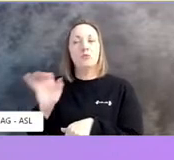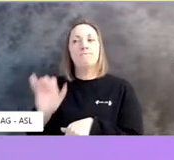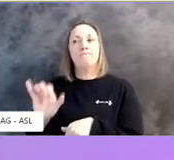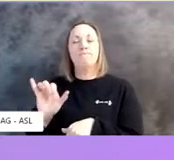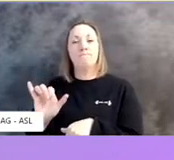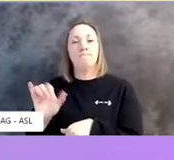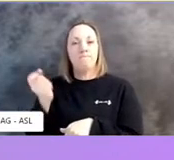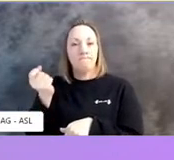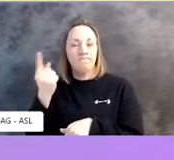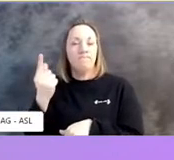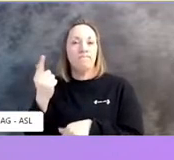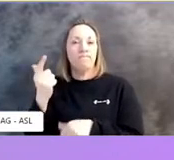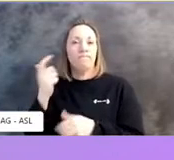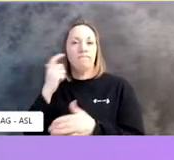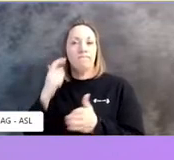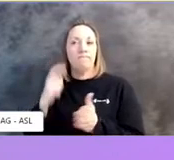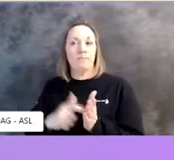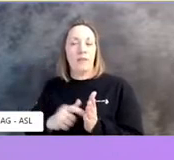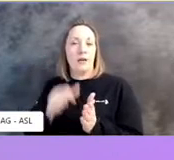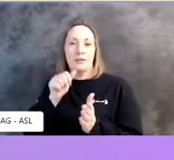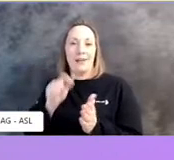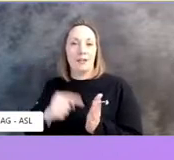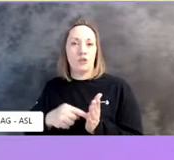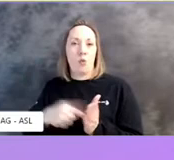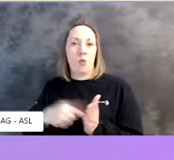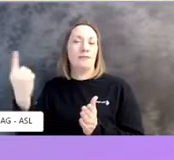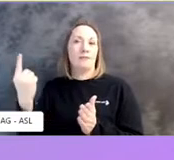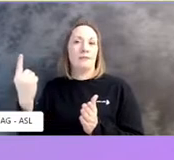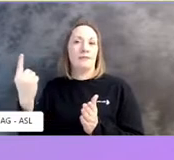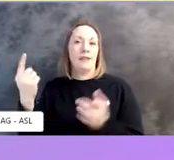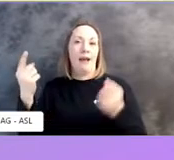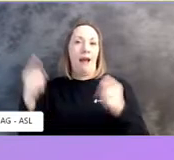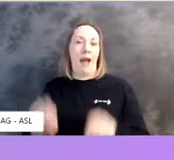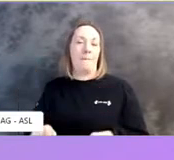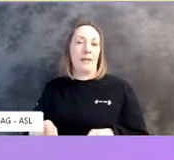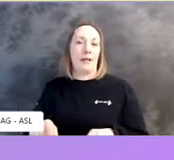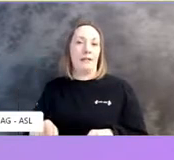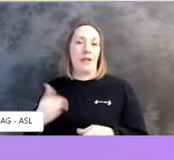to public body spirit because it took them a little bit of